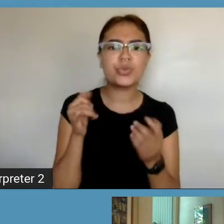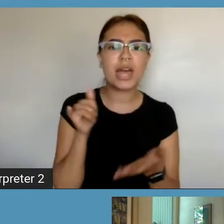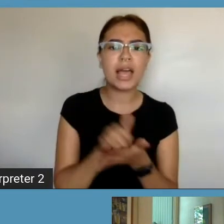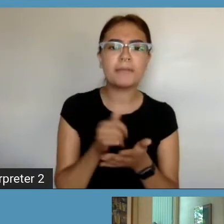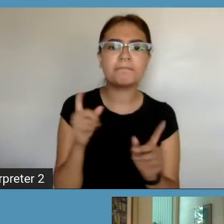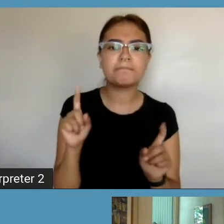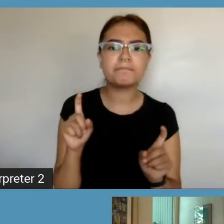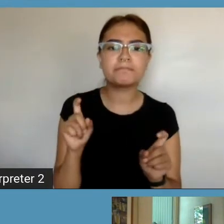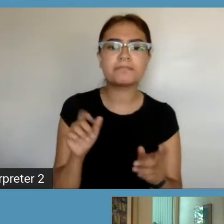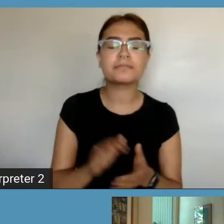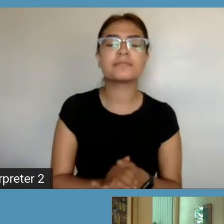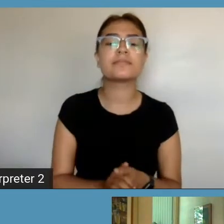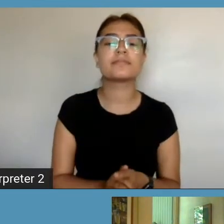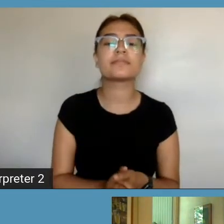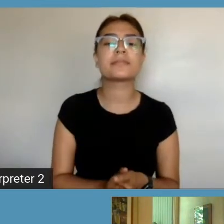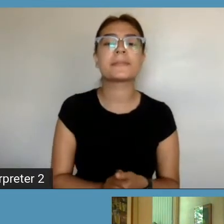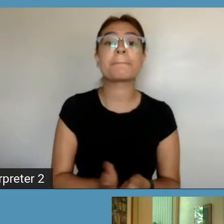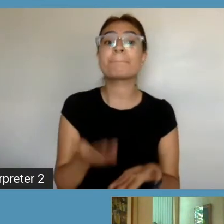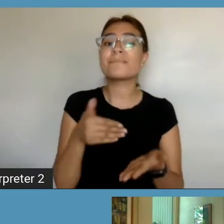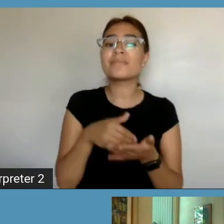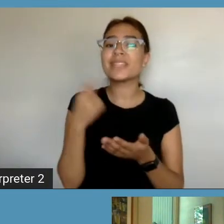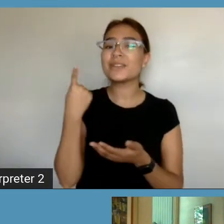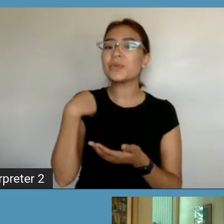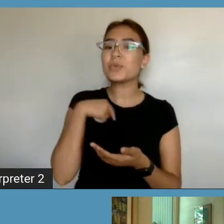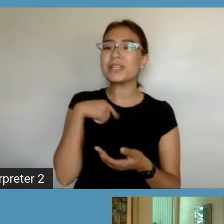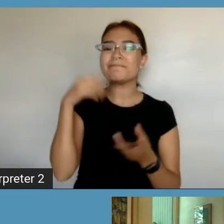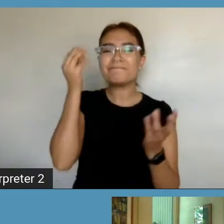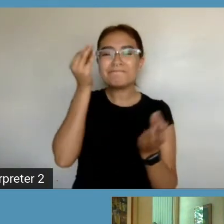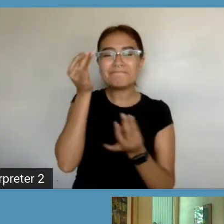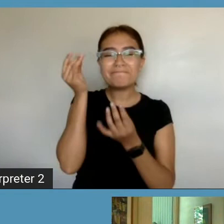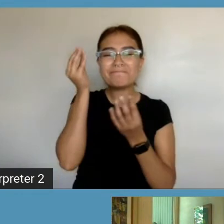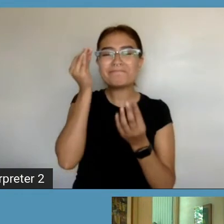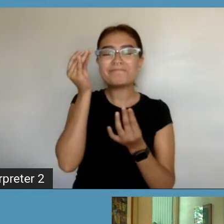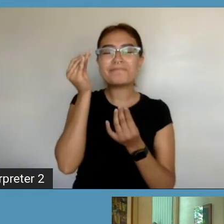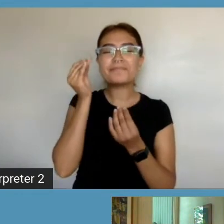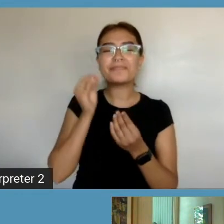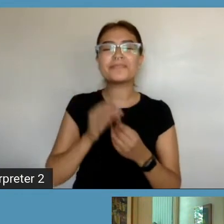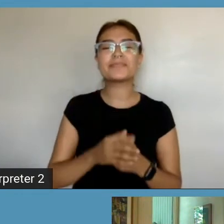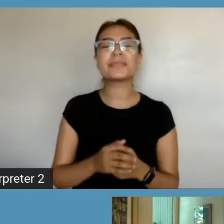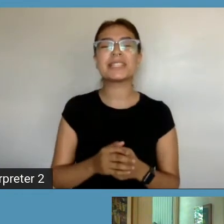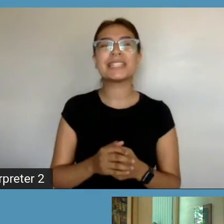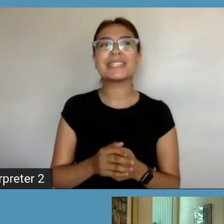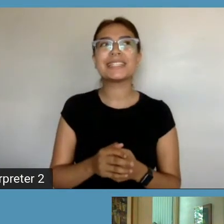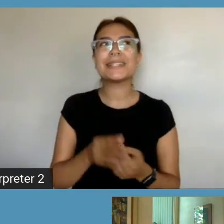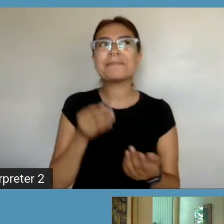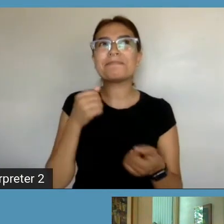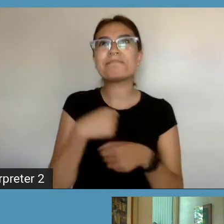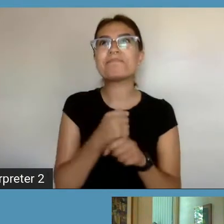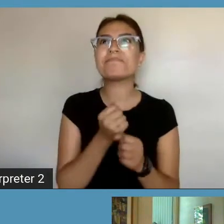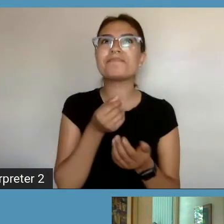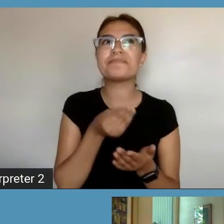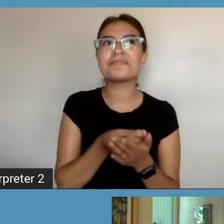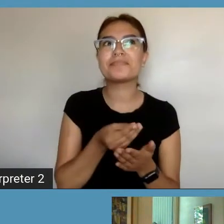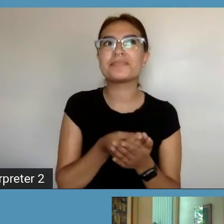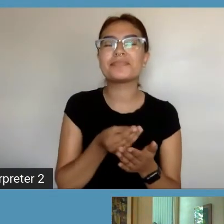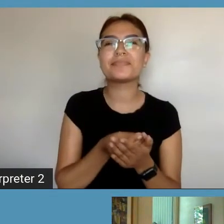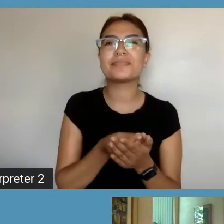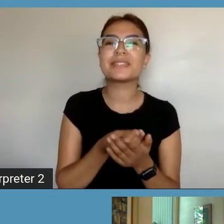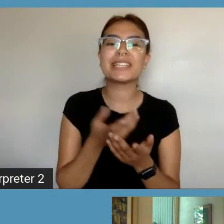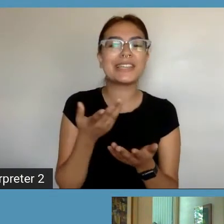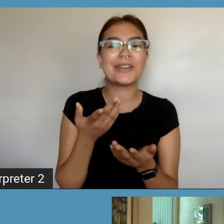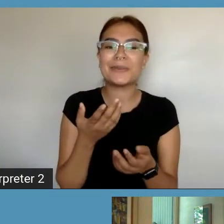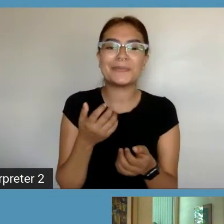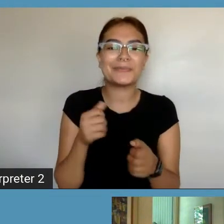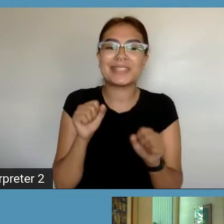We think about in terms of monetization, is how we keep our doors open, everything we do as a